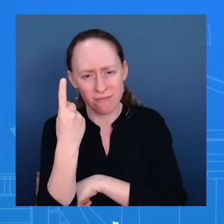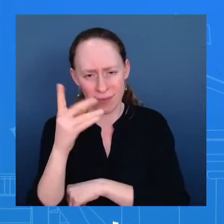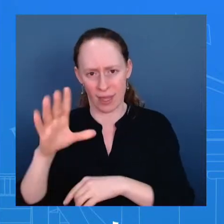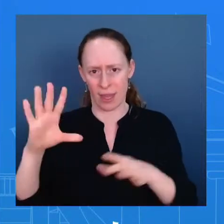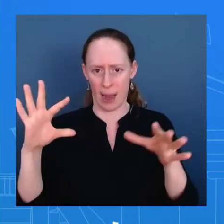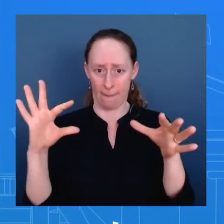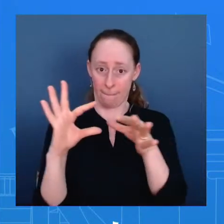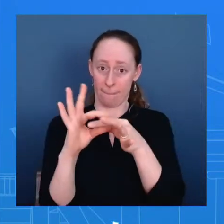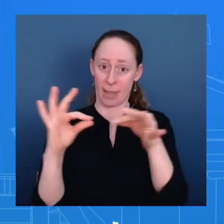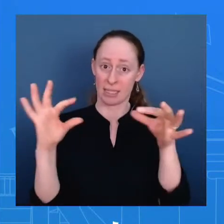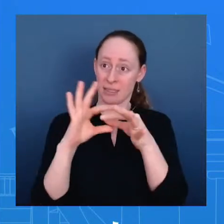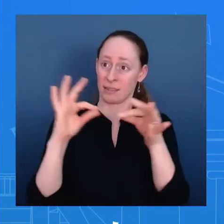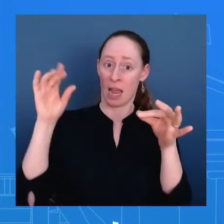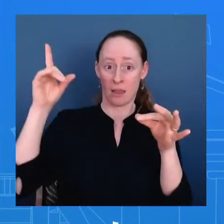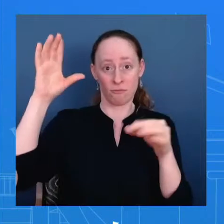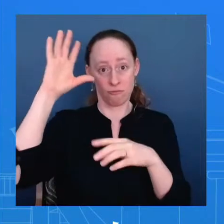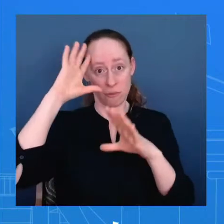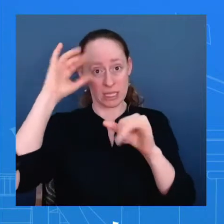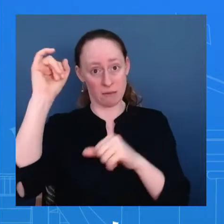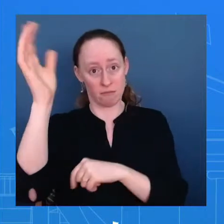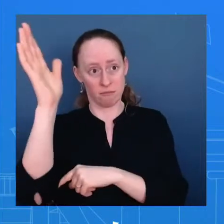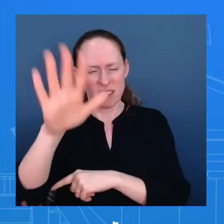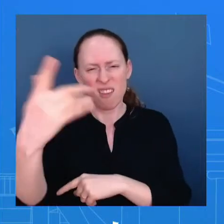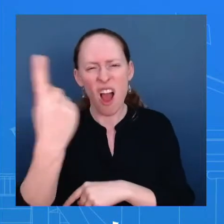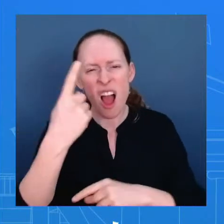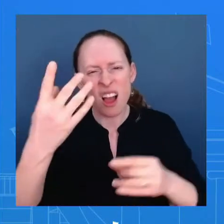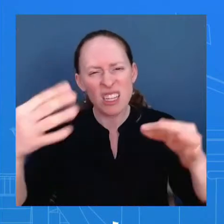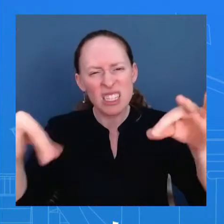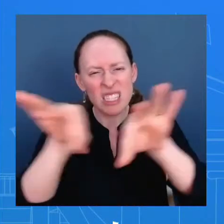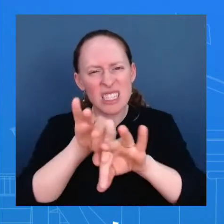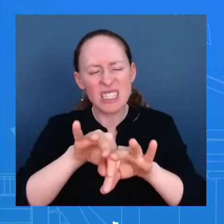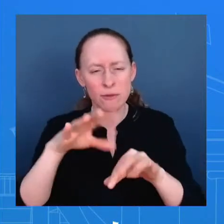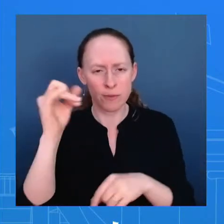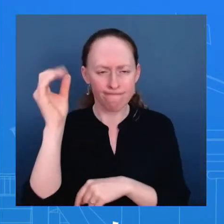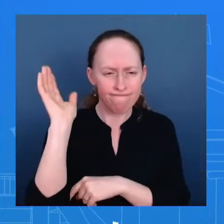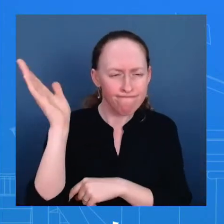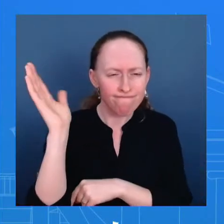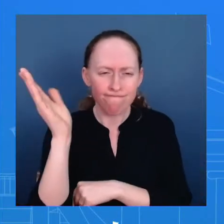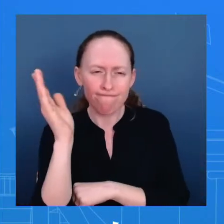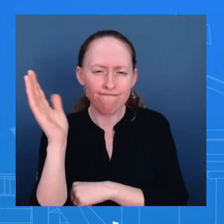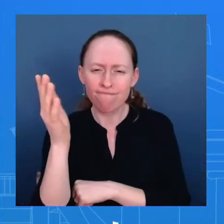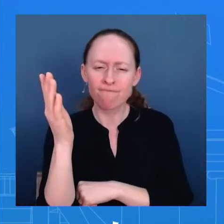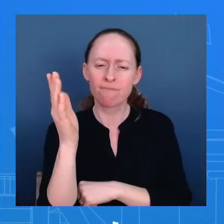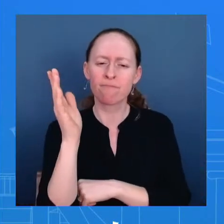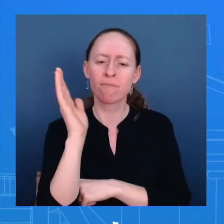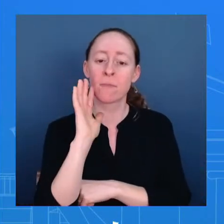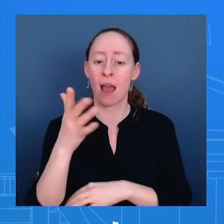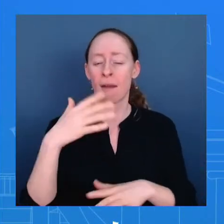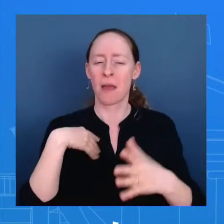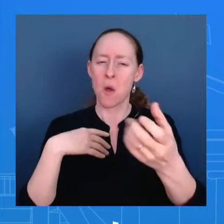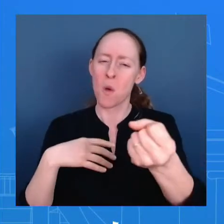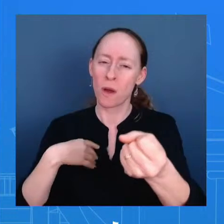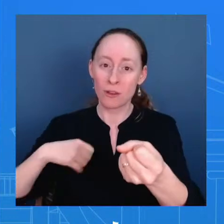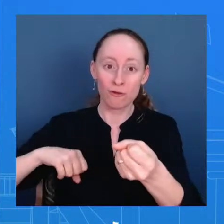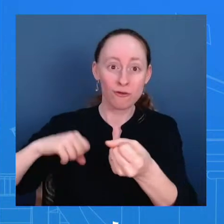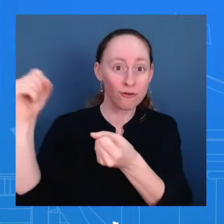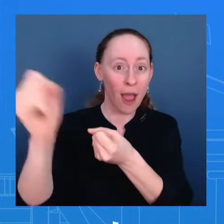how much it matters. I don't want to get ahead of the President. He's going to, obviously, lay out and speak to his commencement address on his own.